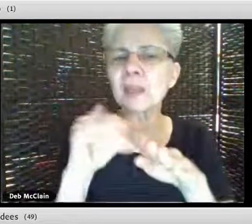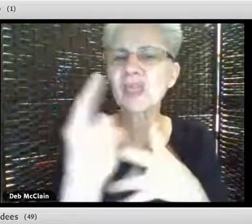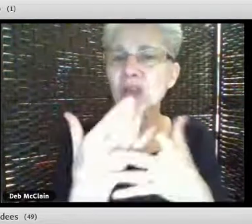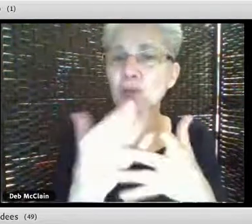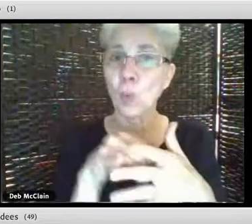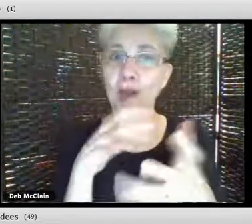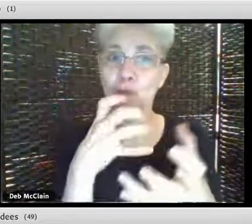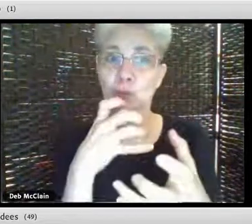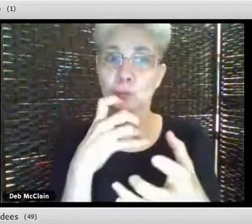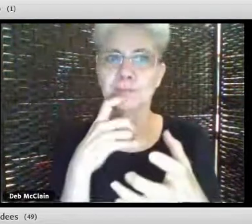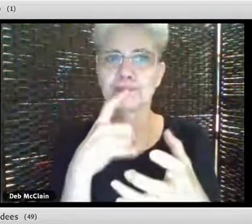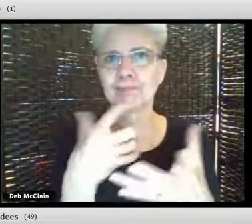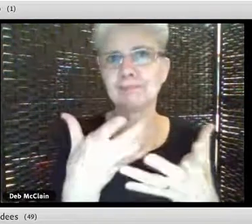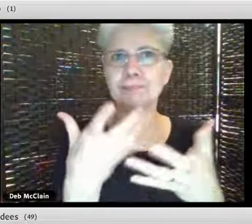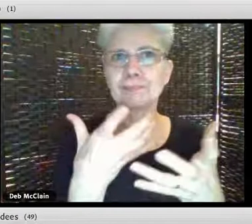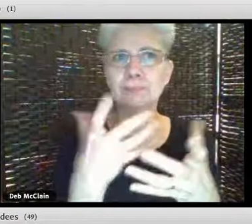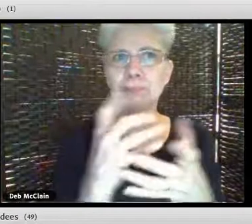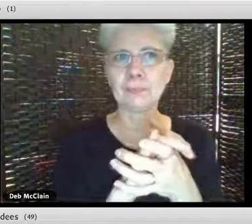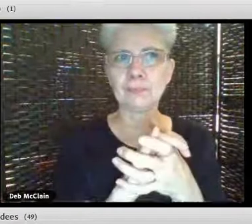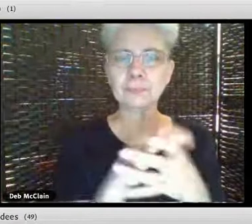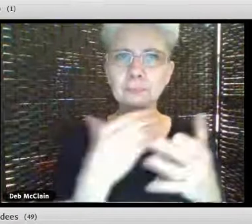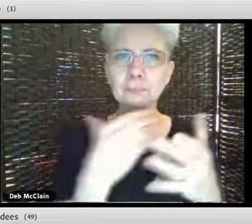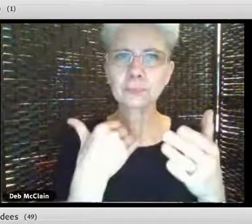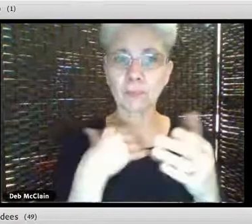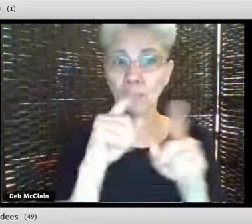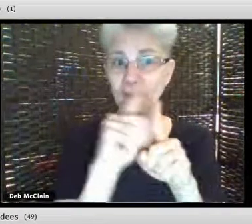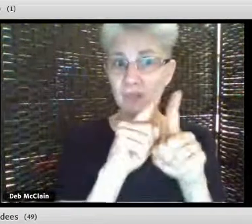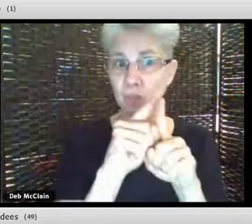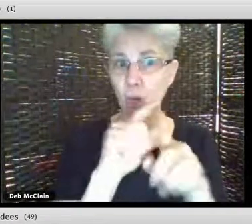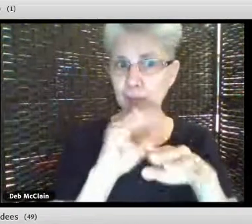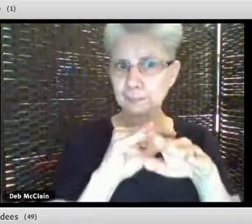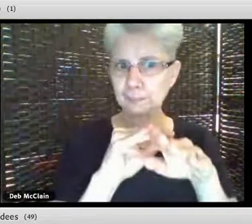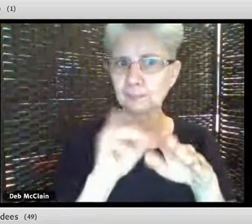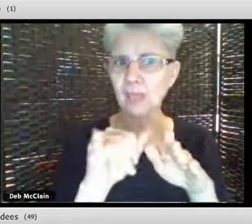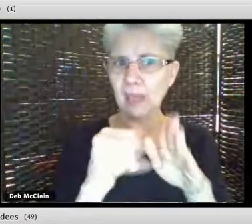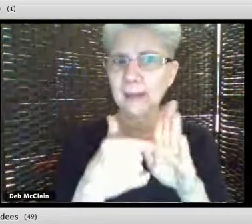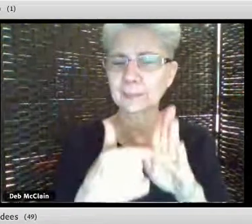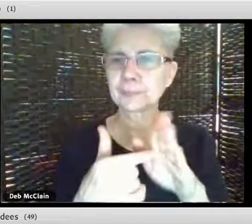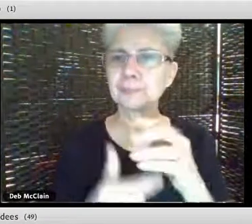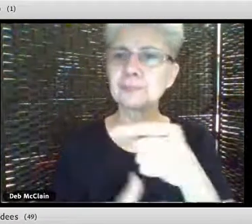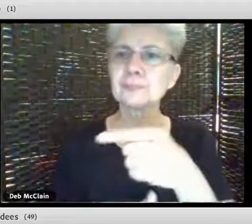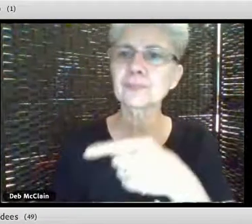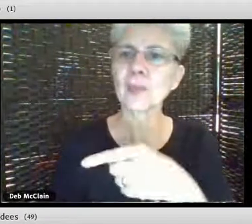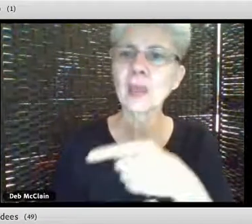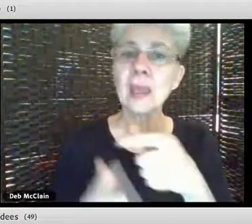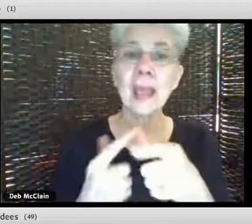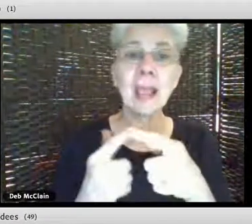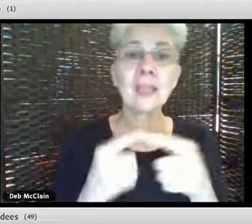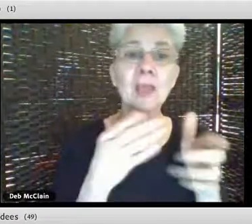that you want to, you know, have starred -- You'll see it made a little star there, and then over here,